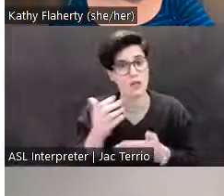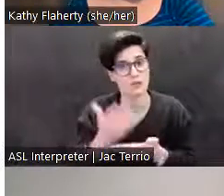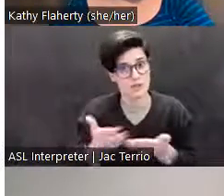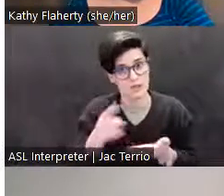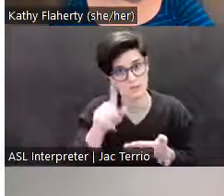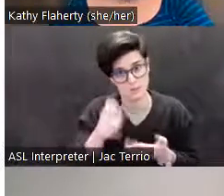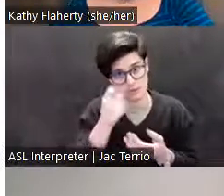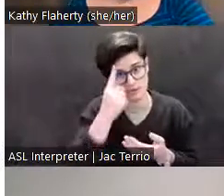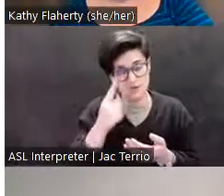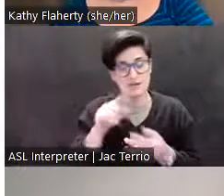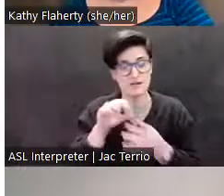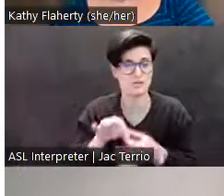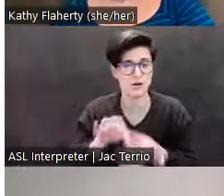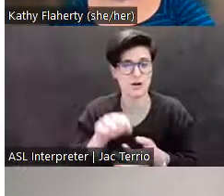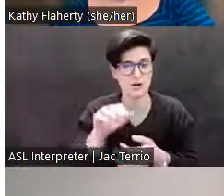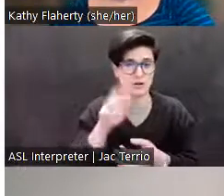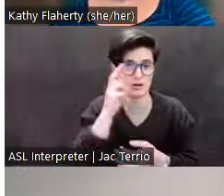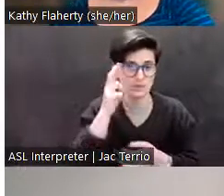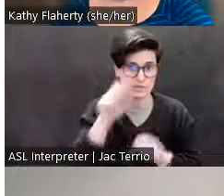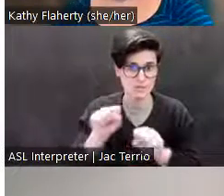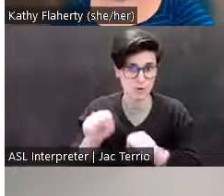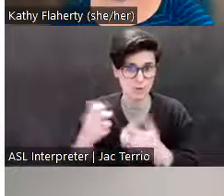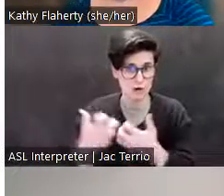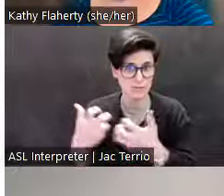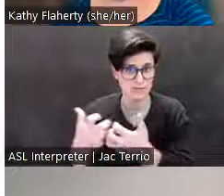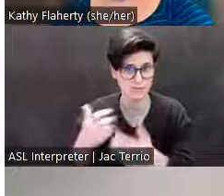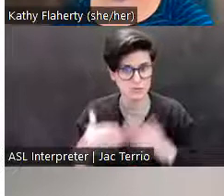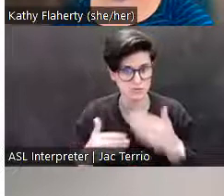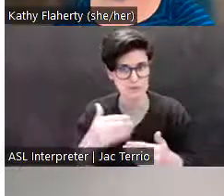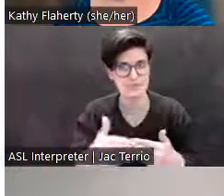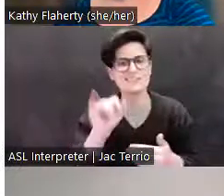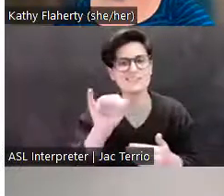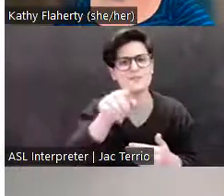process is that 15:27:53 If you are a person with this a disability,